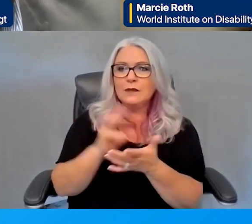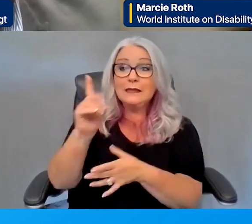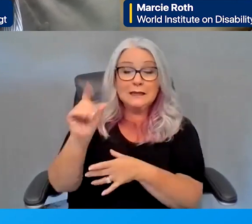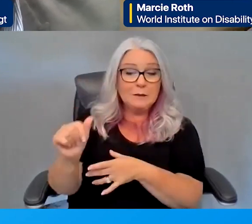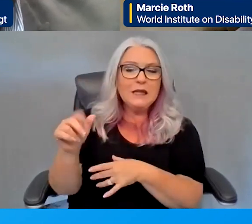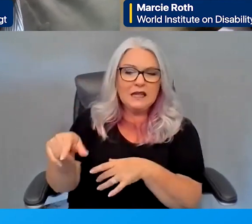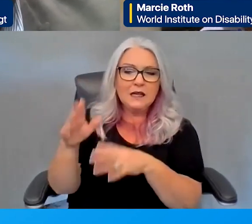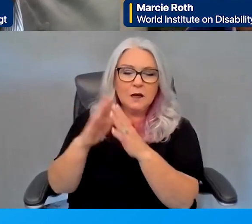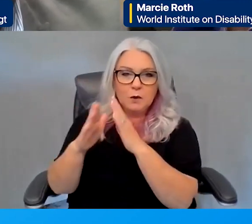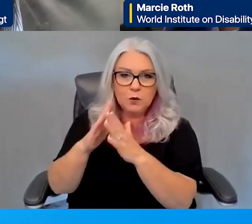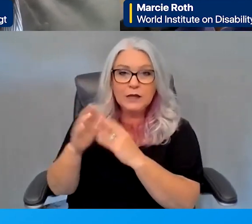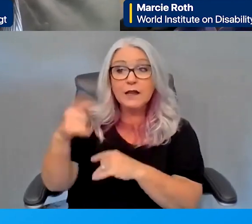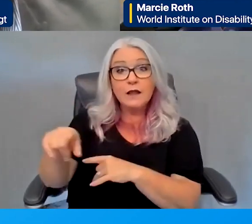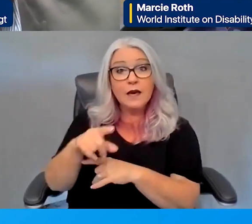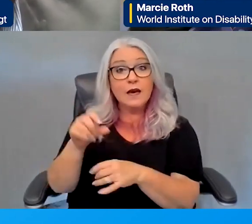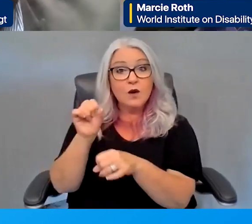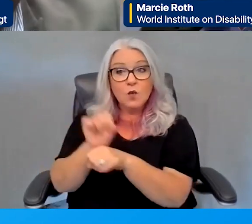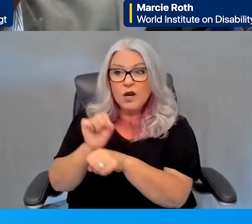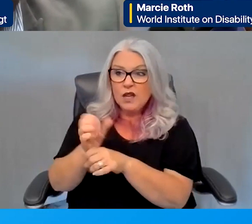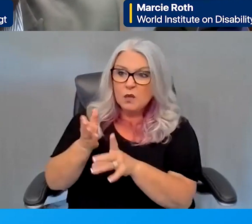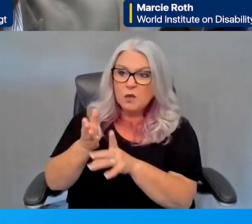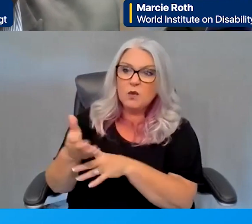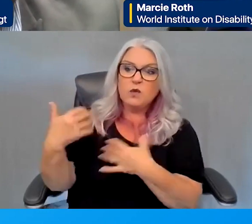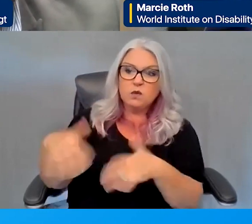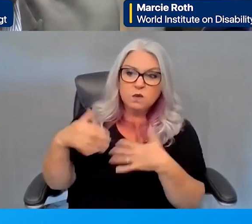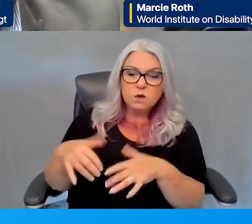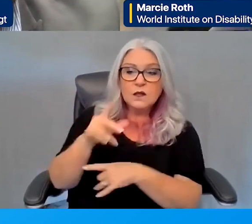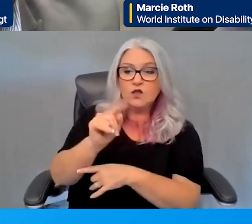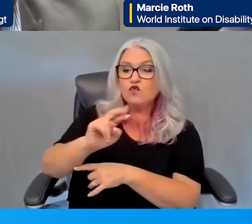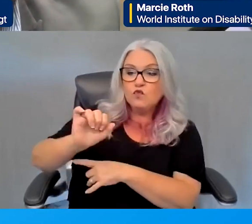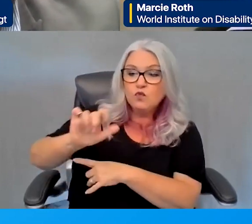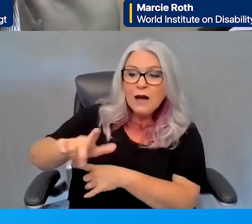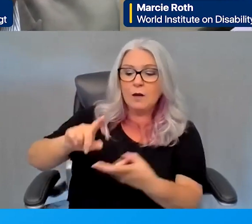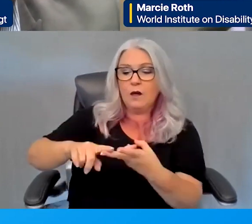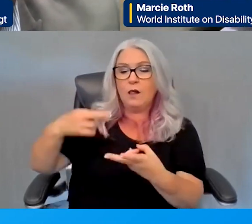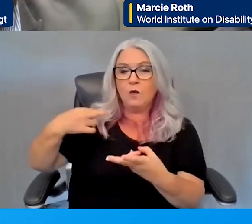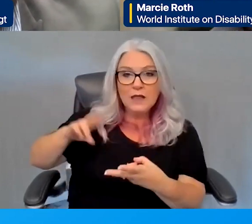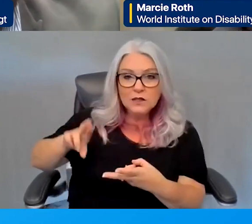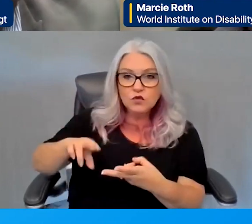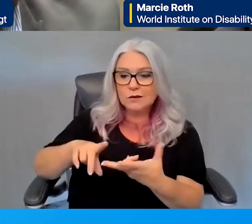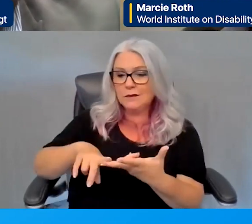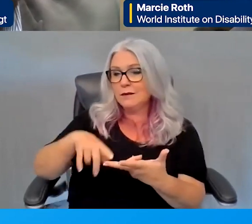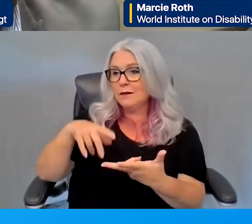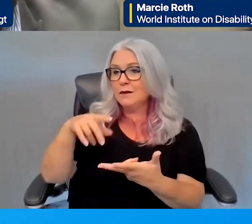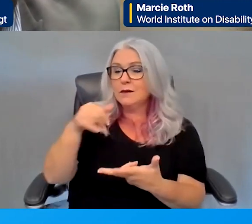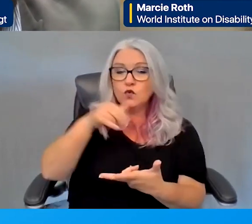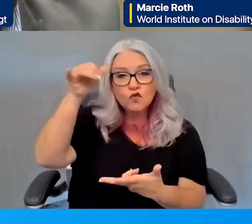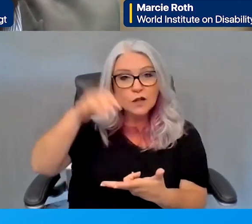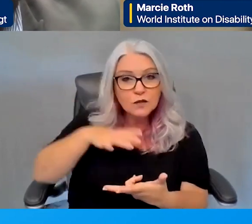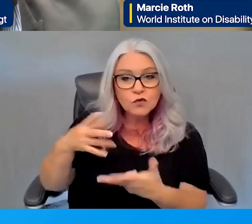are dealing with tribal, religious, gender issues. And